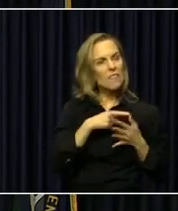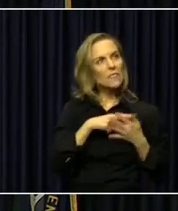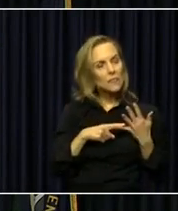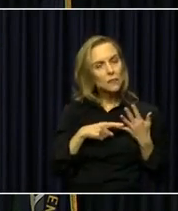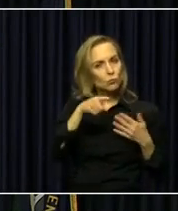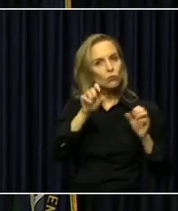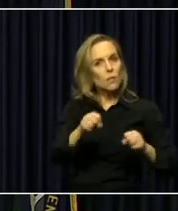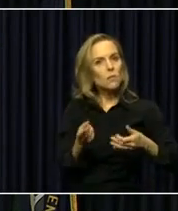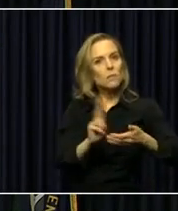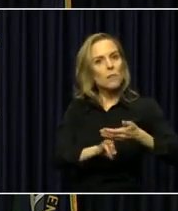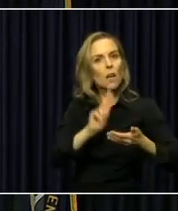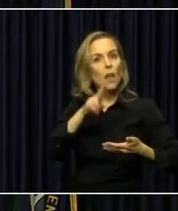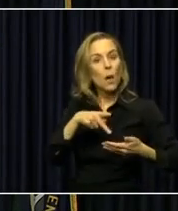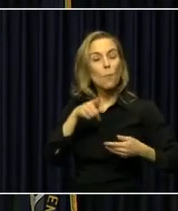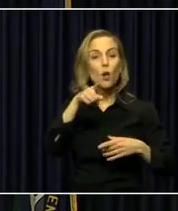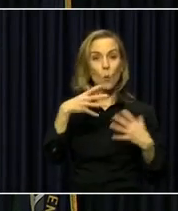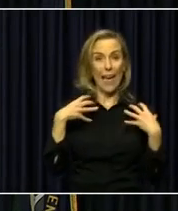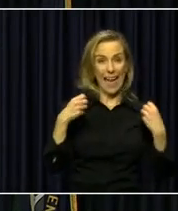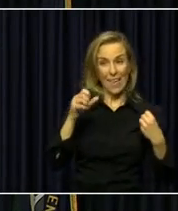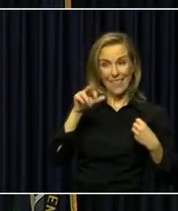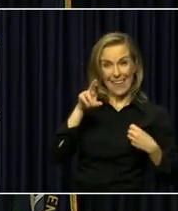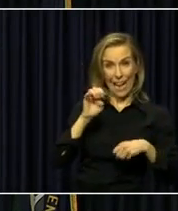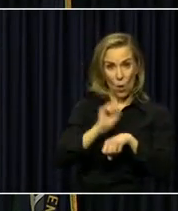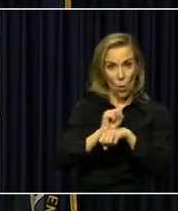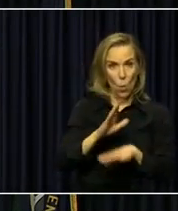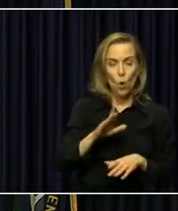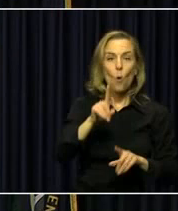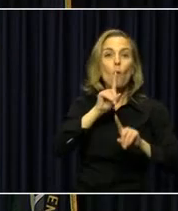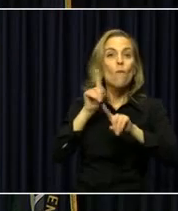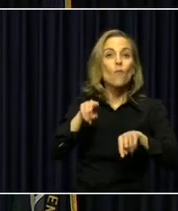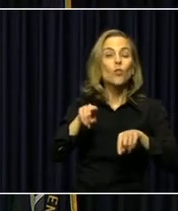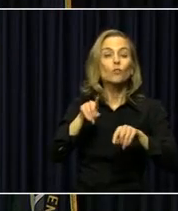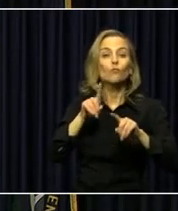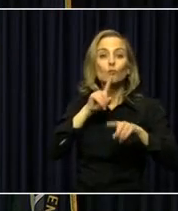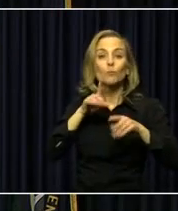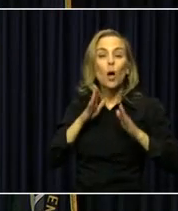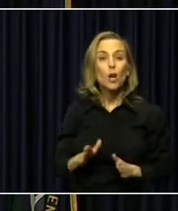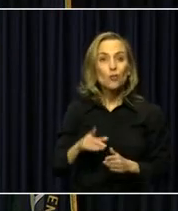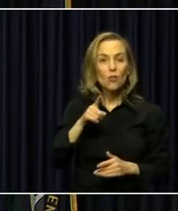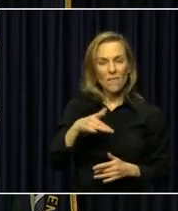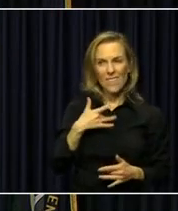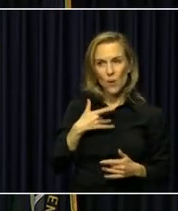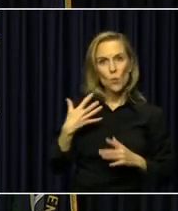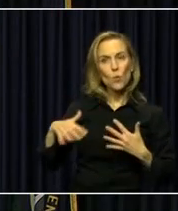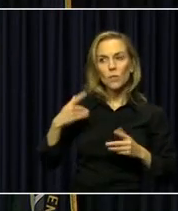MORE AS WE GO THROUGH MAY, AND THEN HOPEFULLY A LOT MORE.